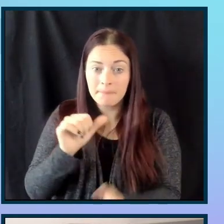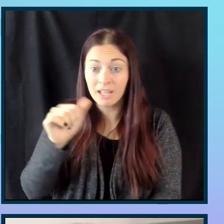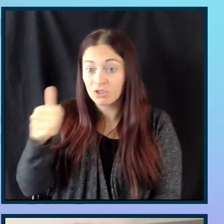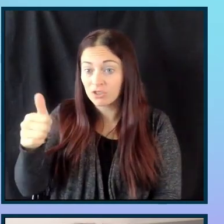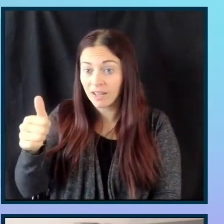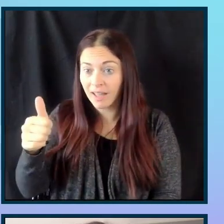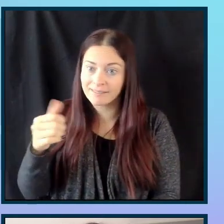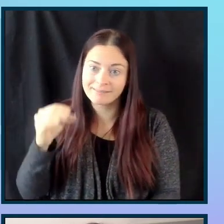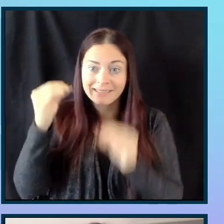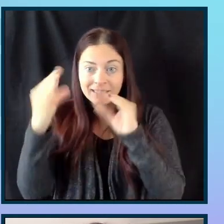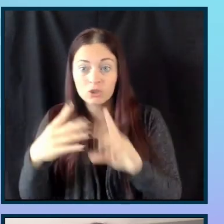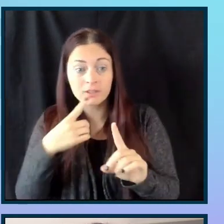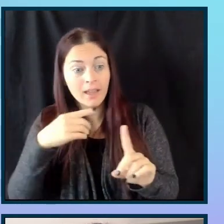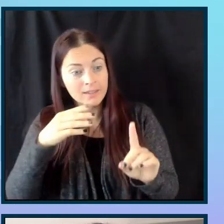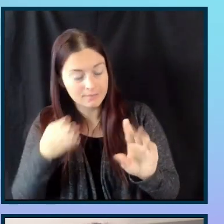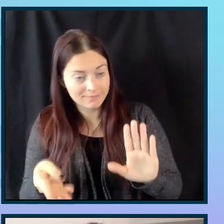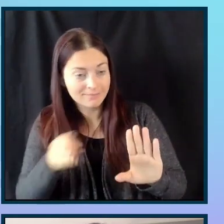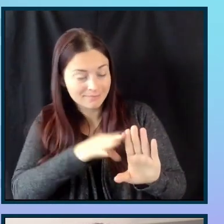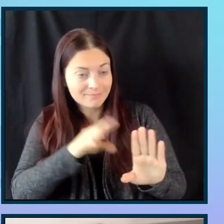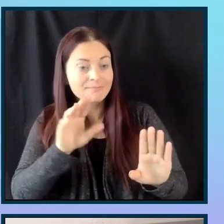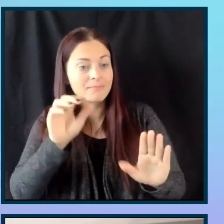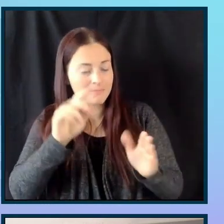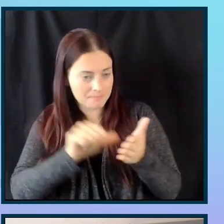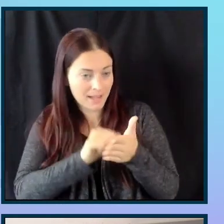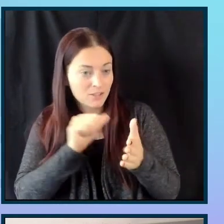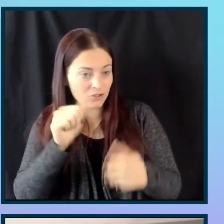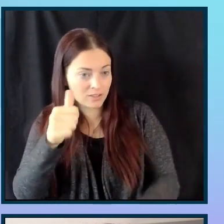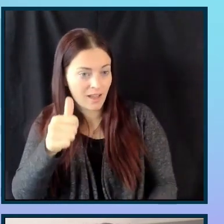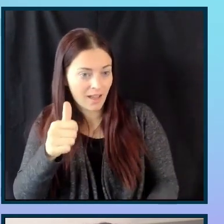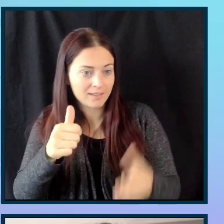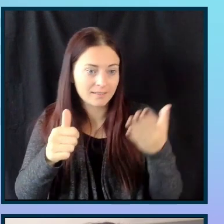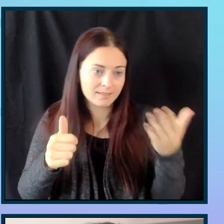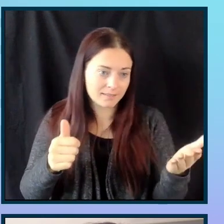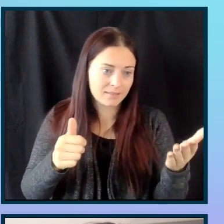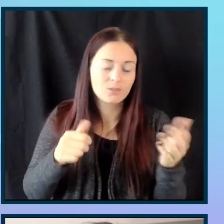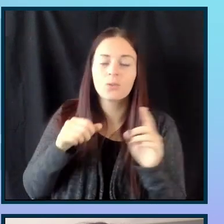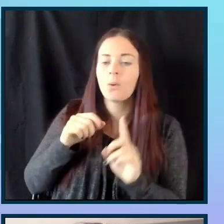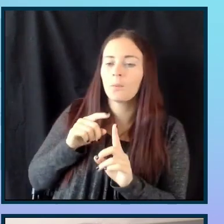and the success criterion says that the document needs to provide a mechanism.